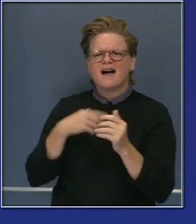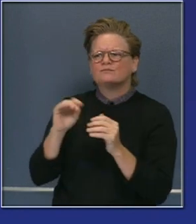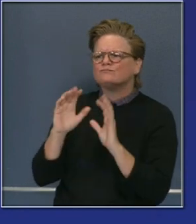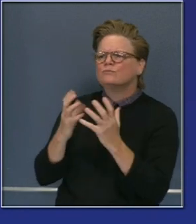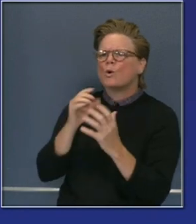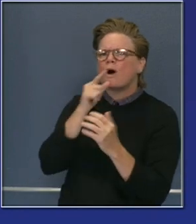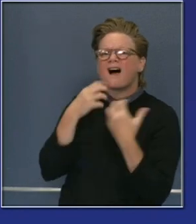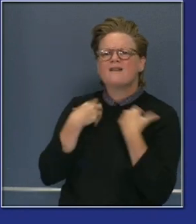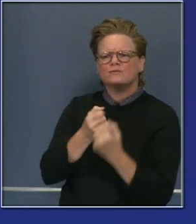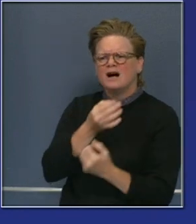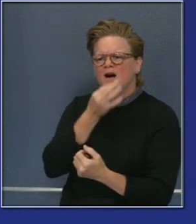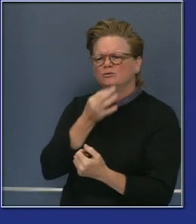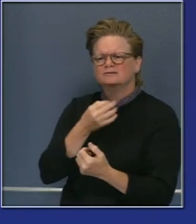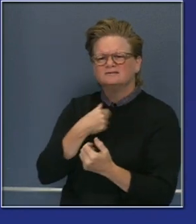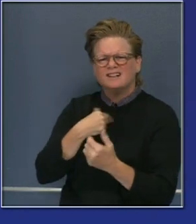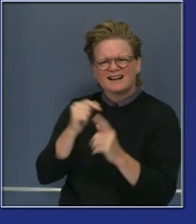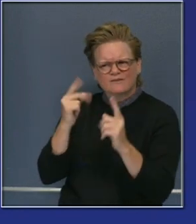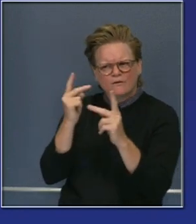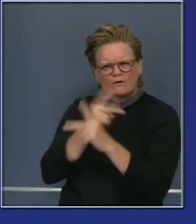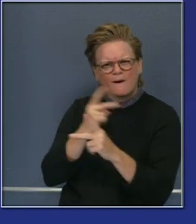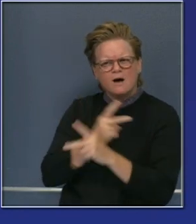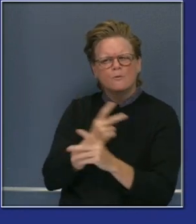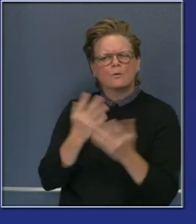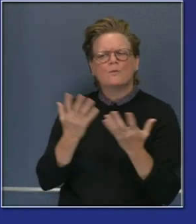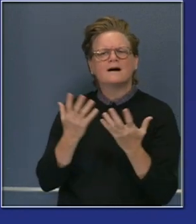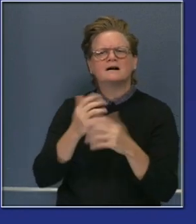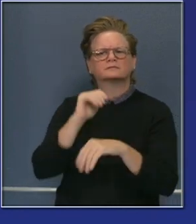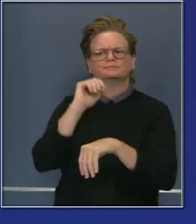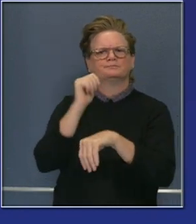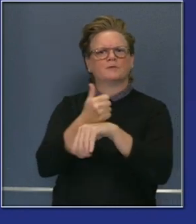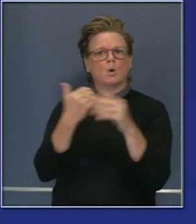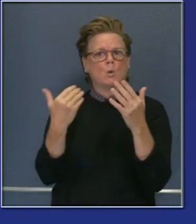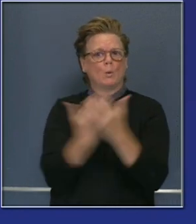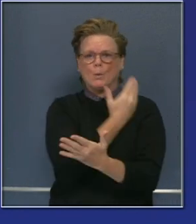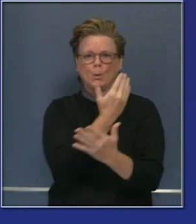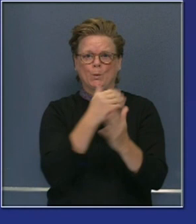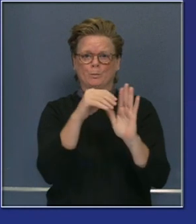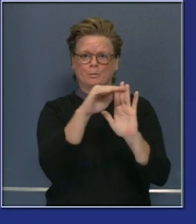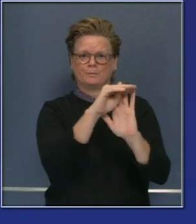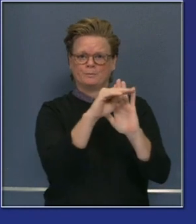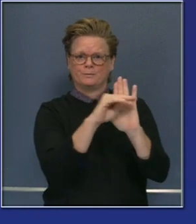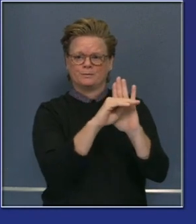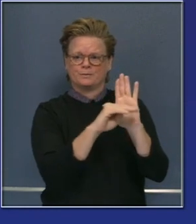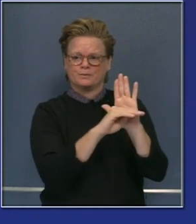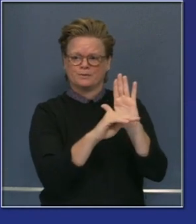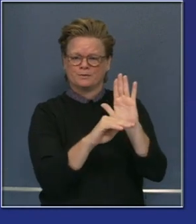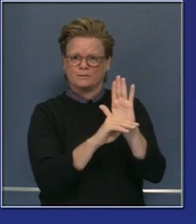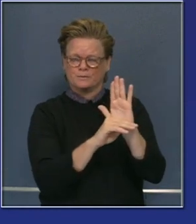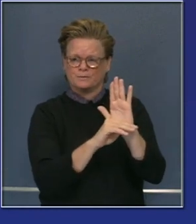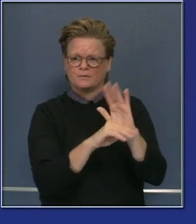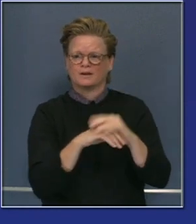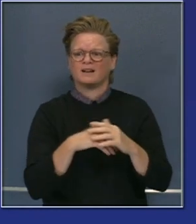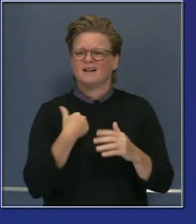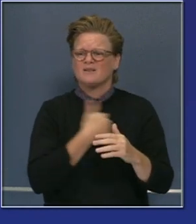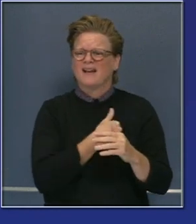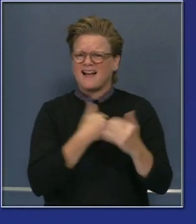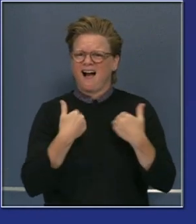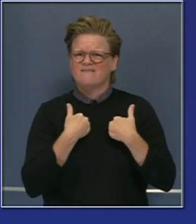COUNTY HEALTH OFFICERS AND INPUT WE RECEIVED FROM EXPERTS AND OUR OWN EXPERIENCE HERE IN THE STATE OF CALIFORNIA TO